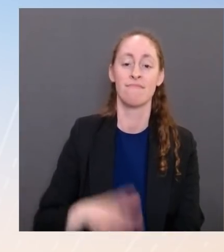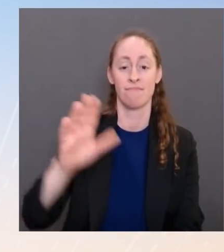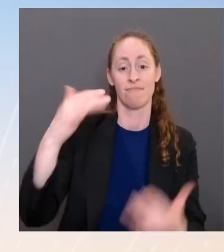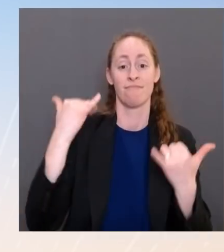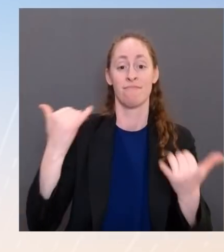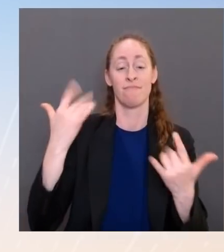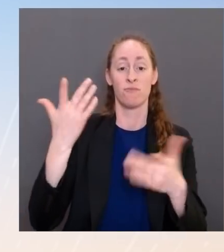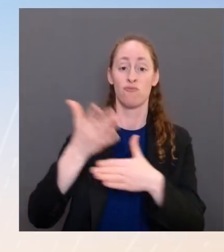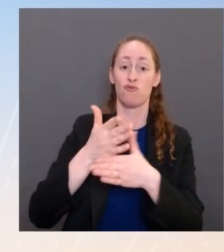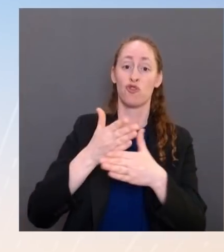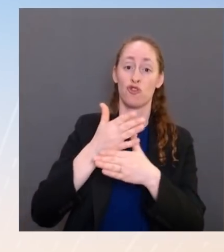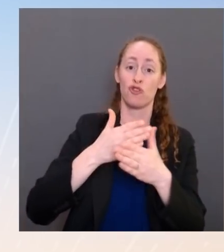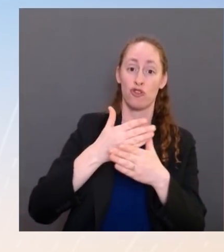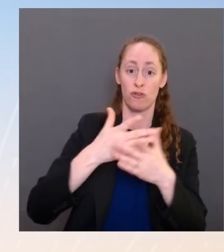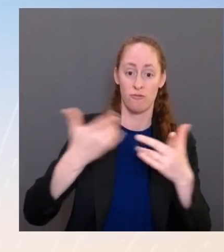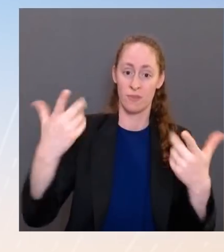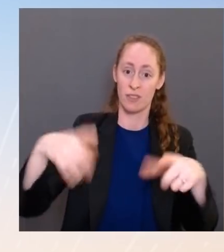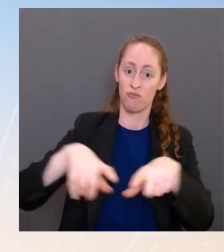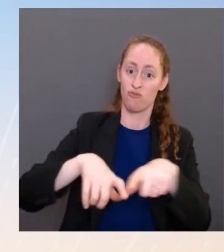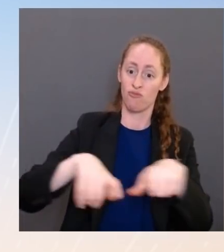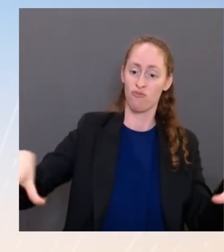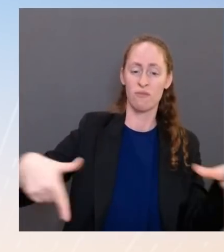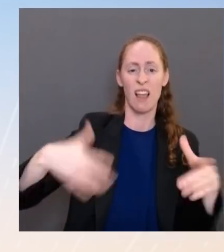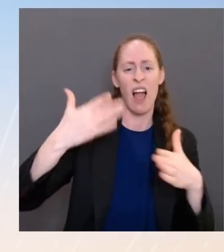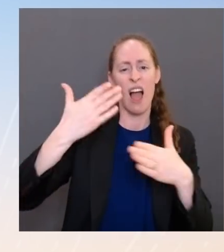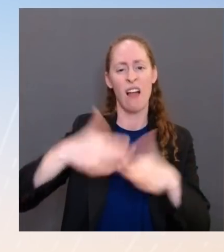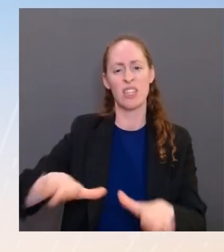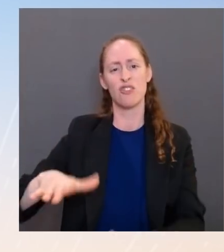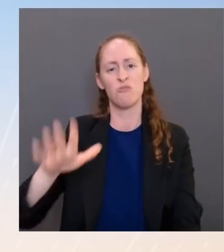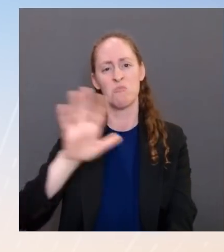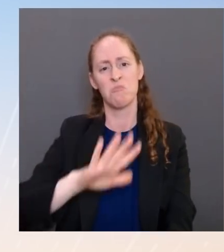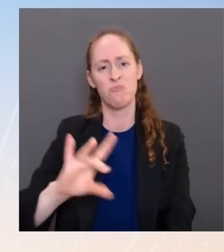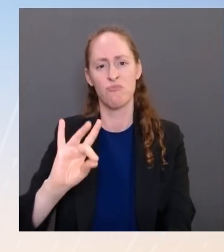construction is getting more and more costly. I was reading a report from Habitat for Humanity